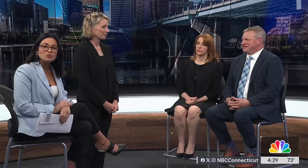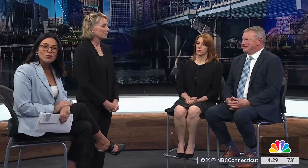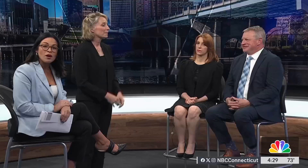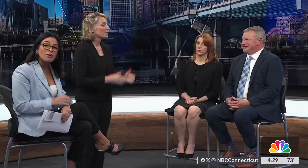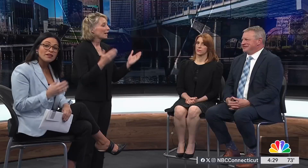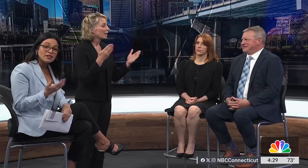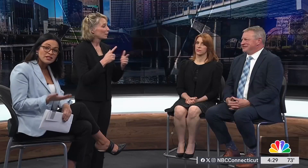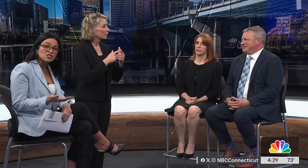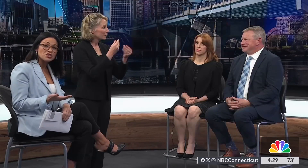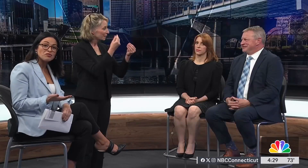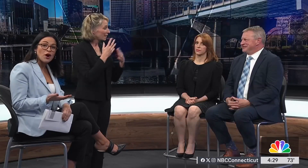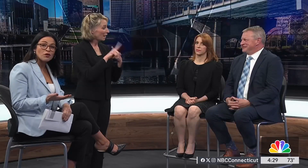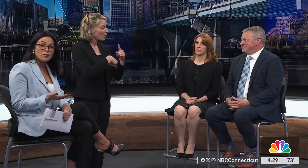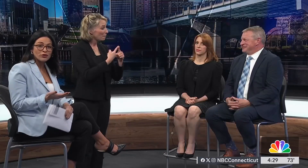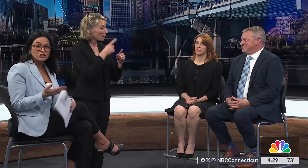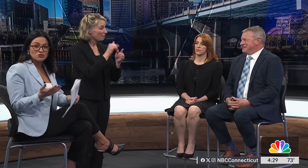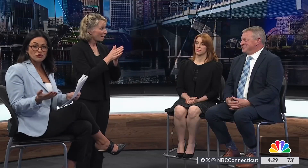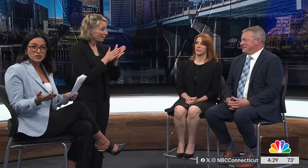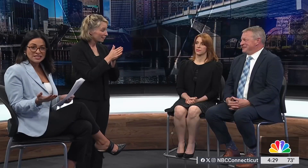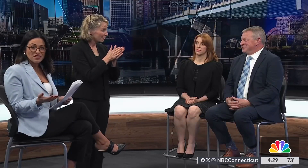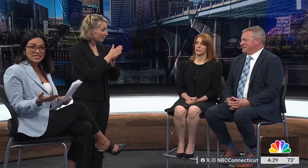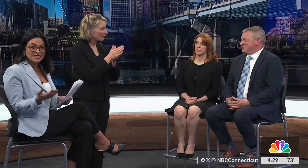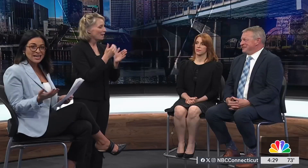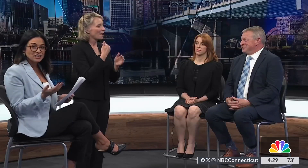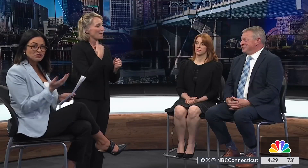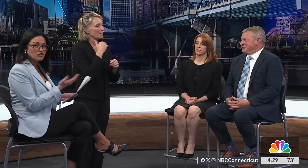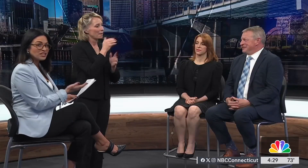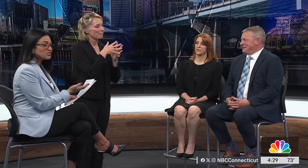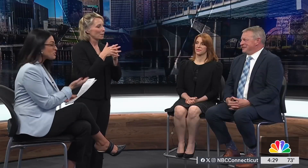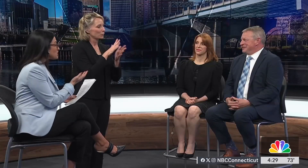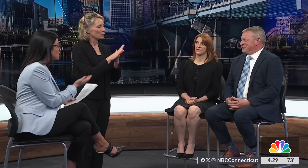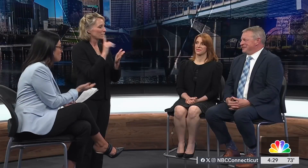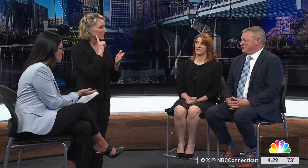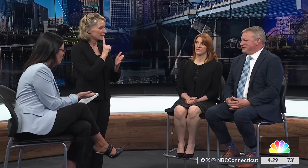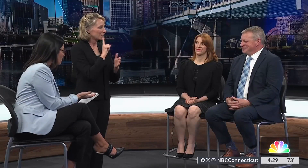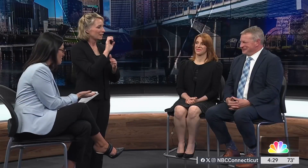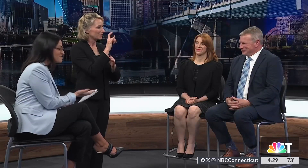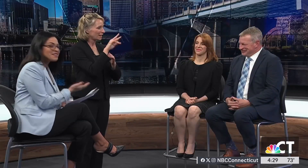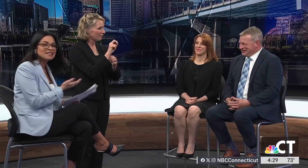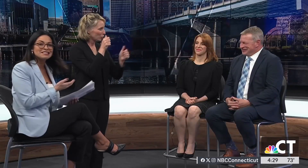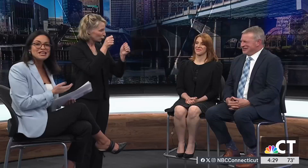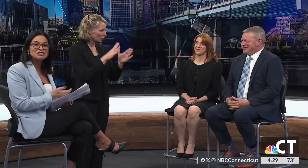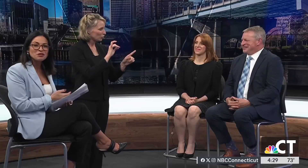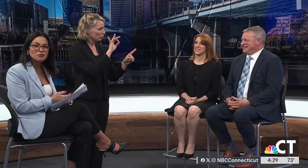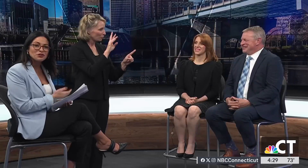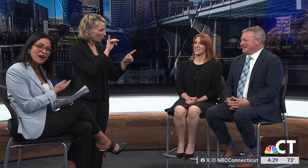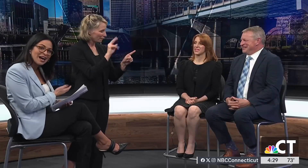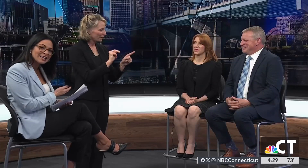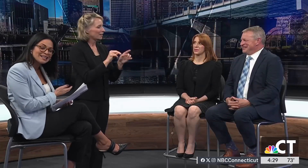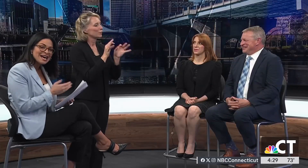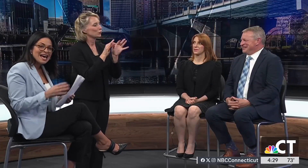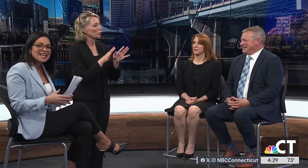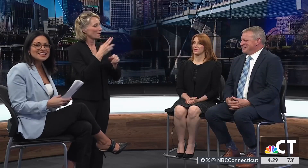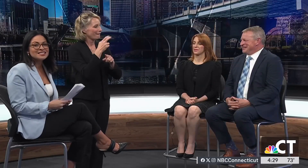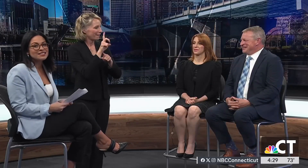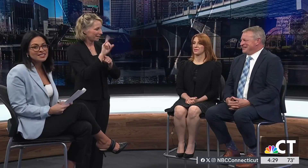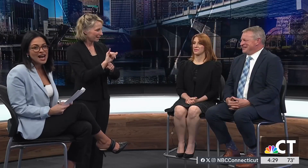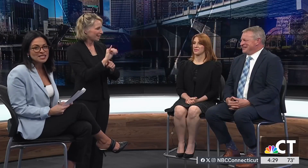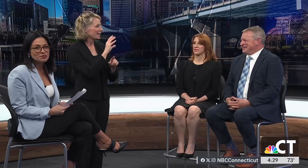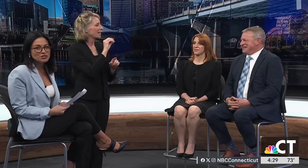Hospital Association earlier today to talk about this initiative. Here to tell us more about the initiative are